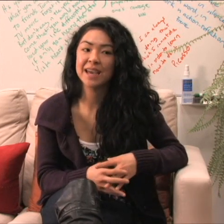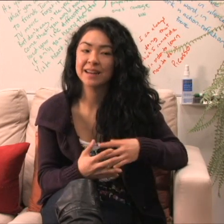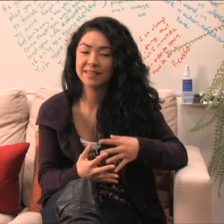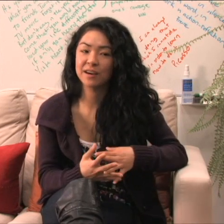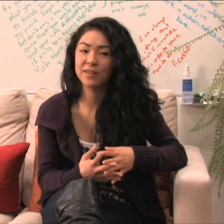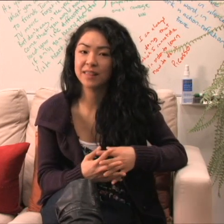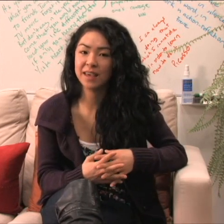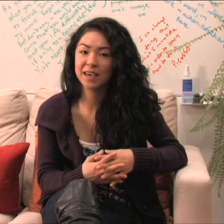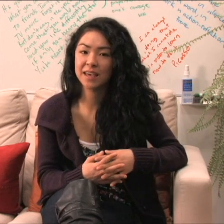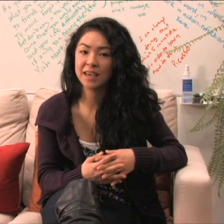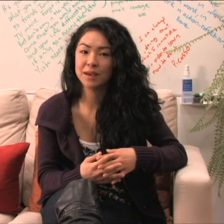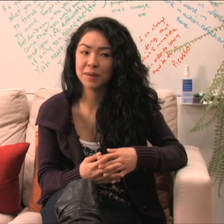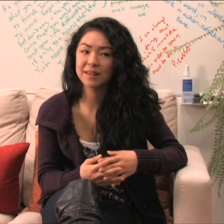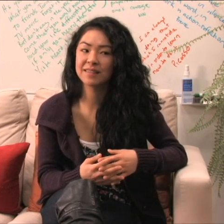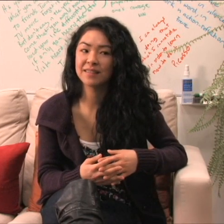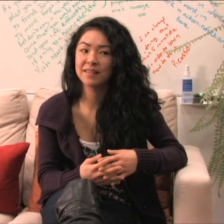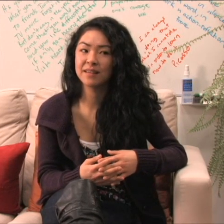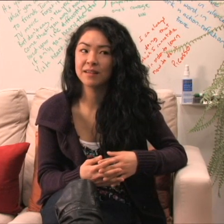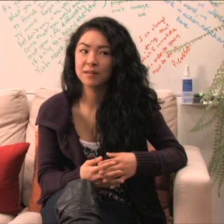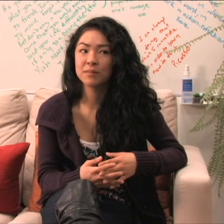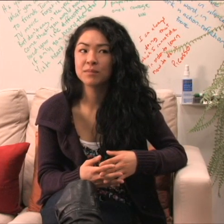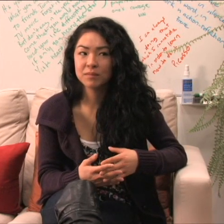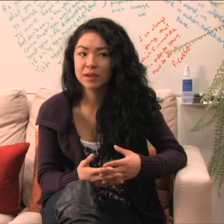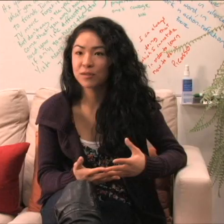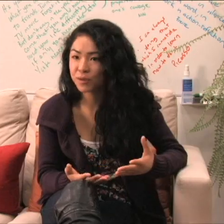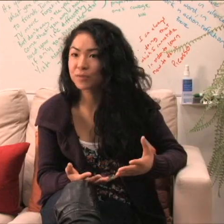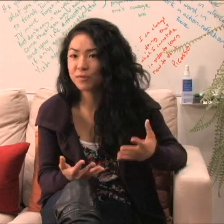that in itself I think makes me vulnerable.